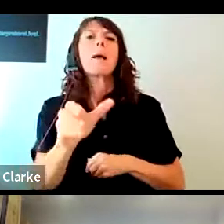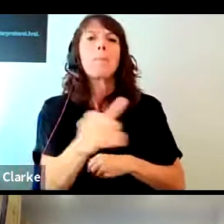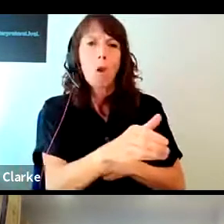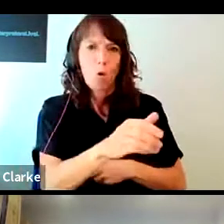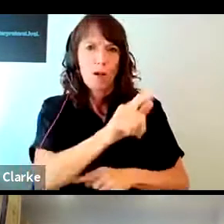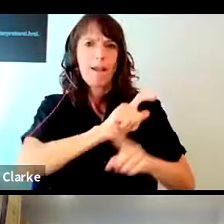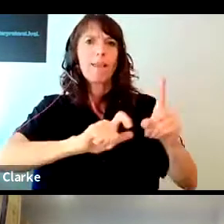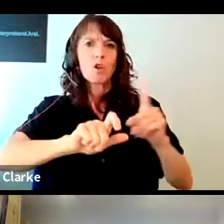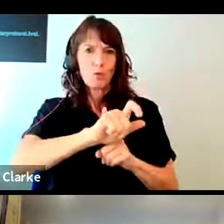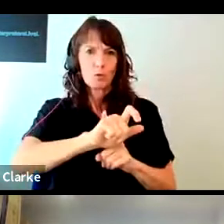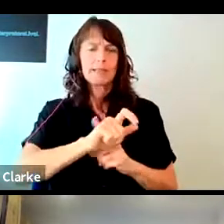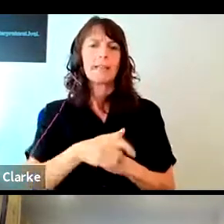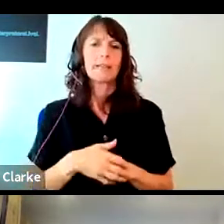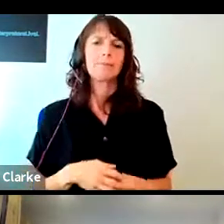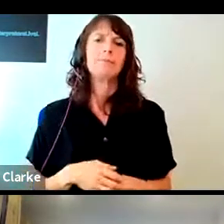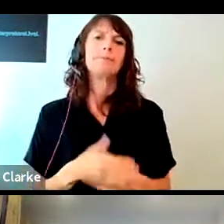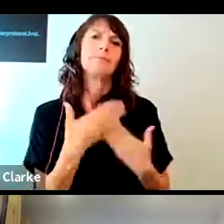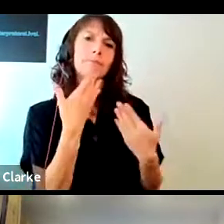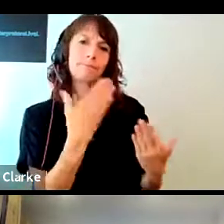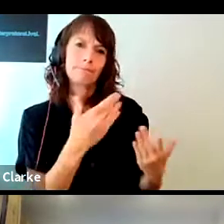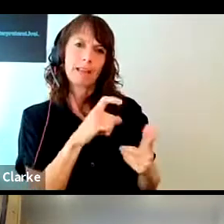Thanks, Debra. Yeah, I think there's obviously a valid point there,